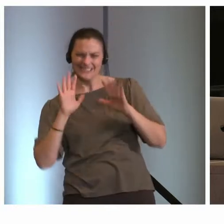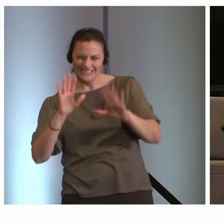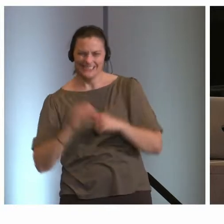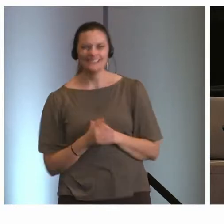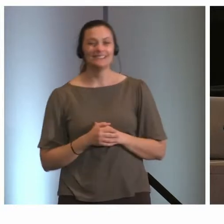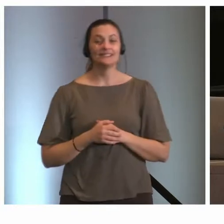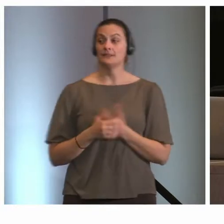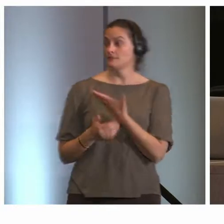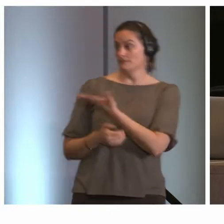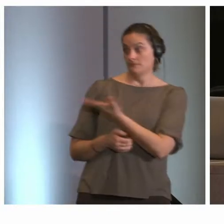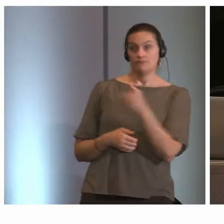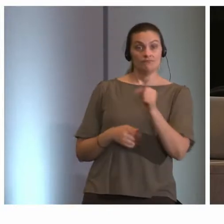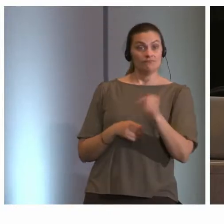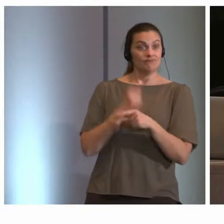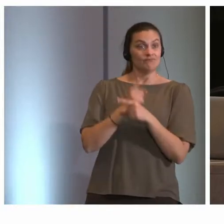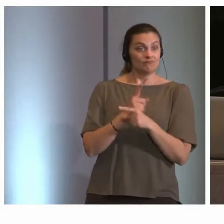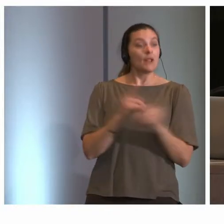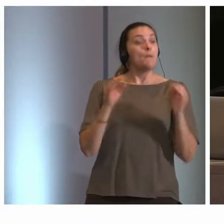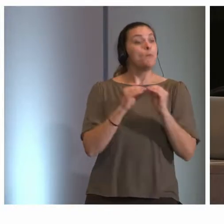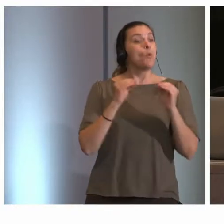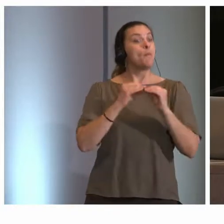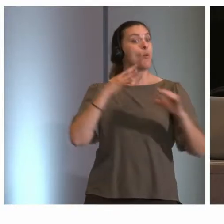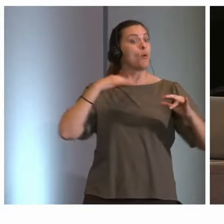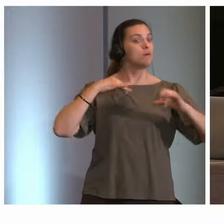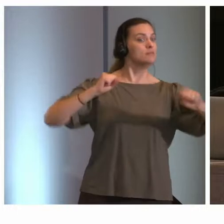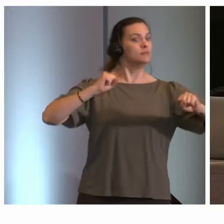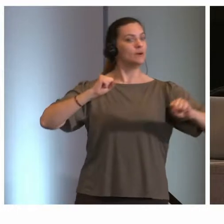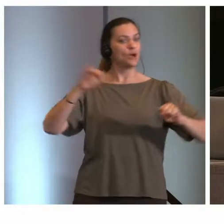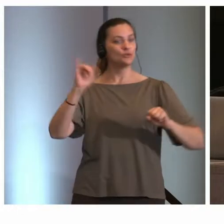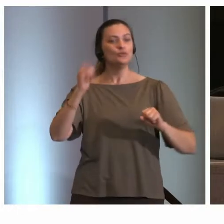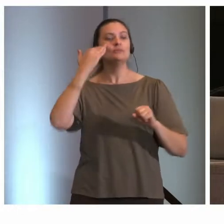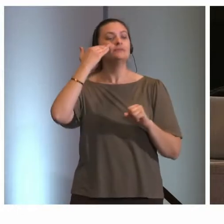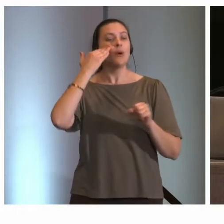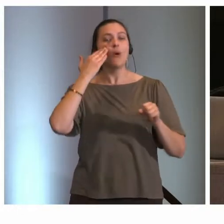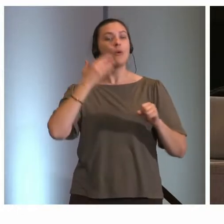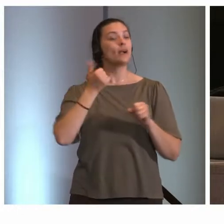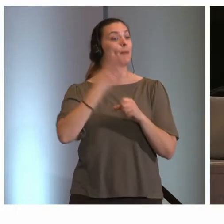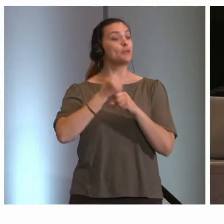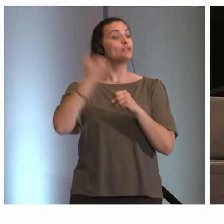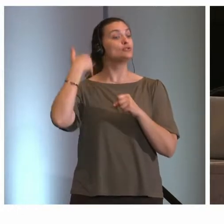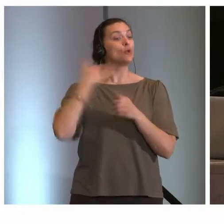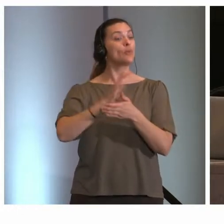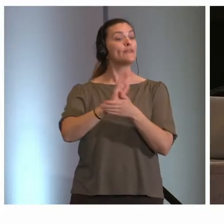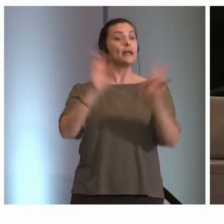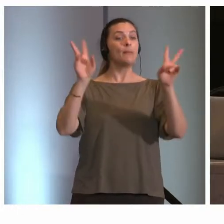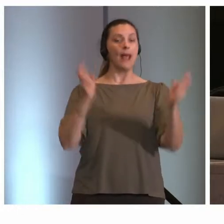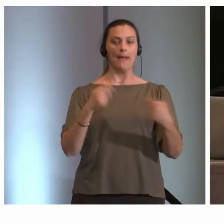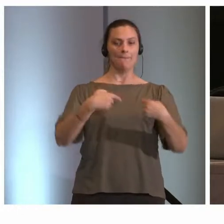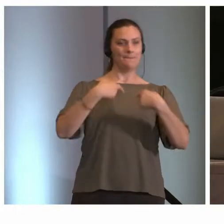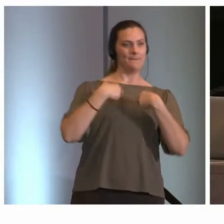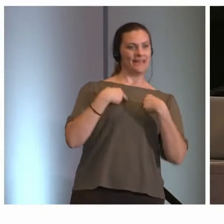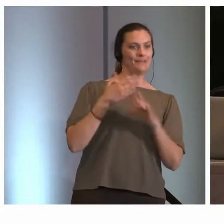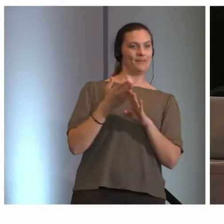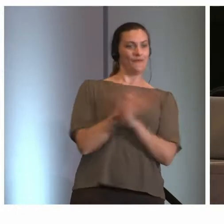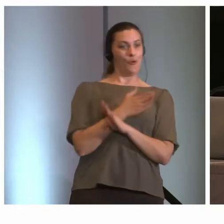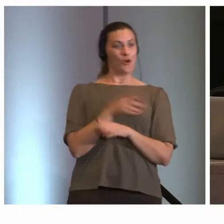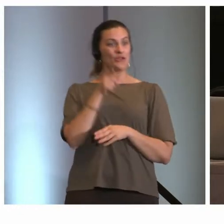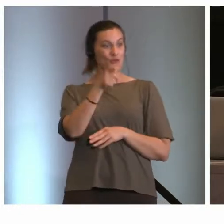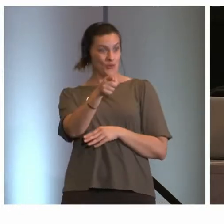Hartman Squire: Well, then screw -- I'm sorry! Danny Woodburn: Anyway -- -- Tari Hartman Squire: Also there's more vocalists.